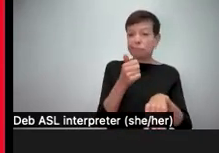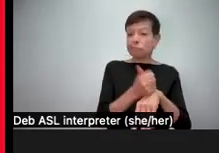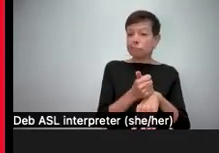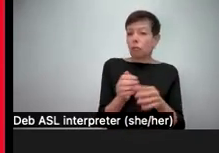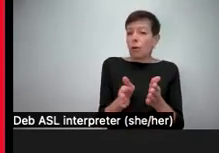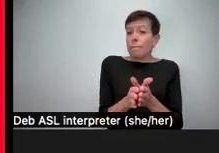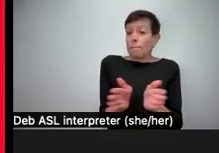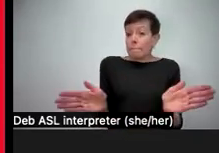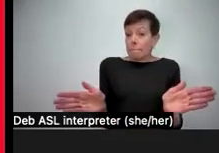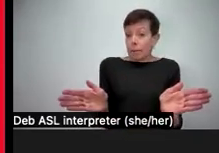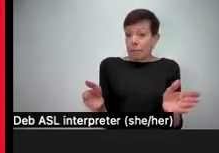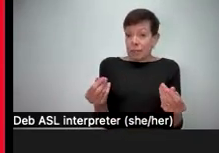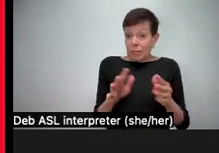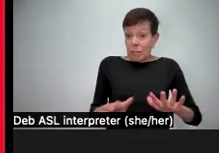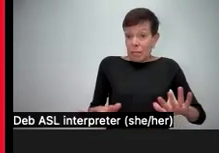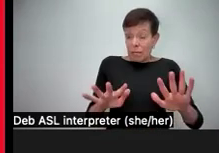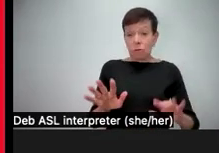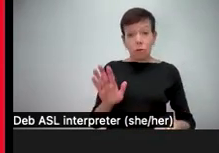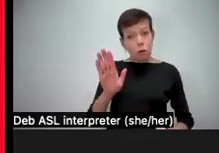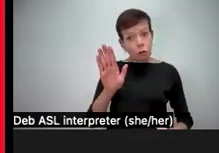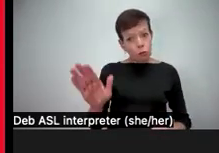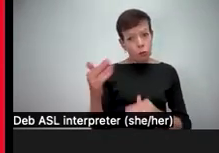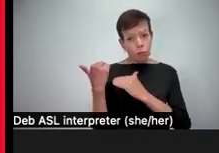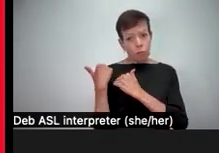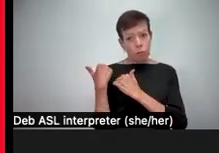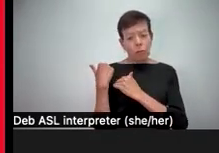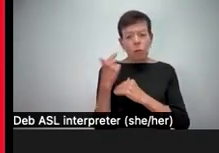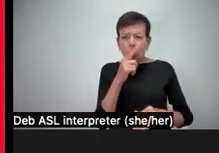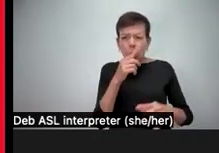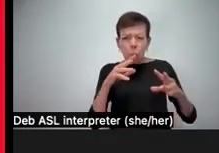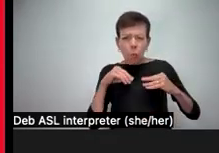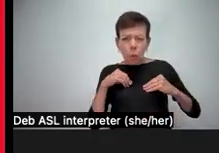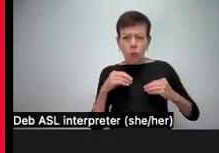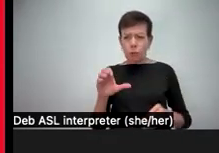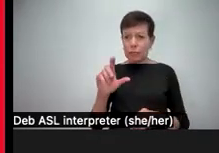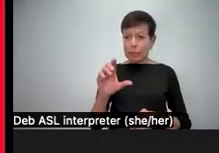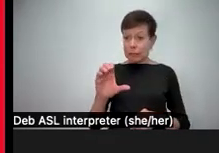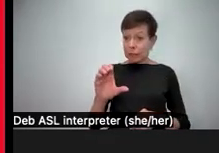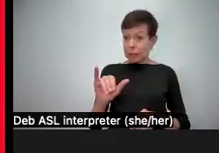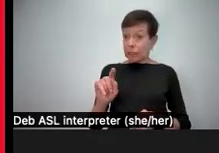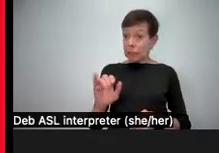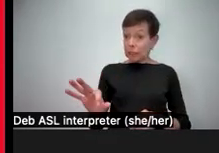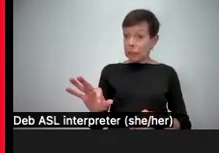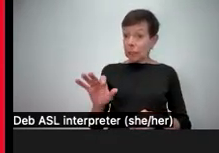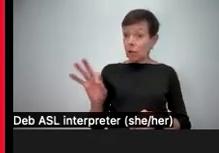it is City-owned or provincial-owned. You can call 311 usually they'll be able to,